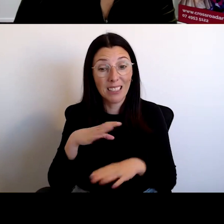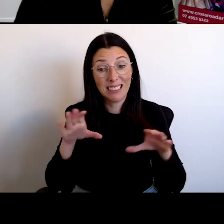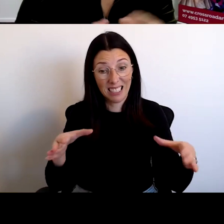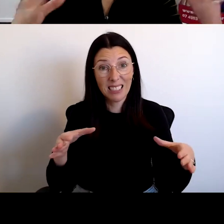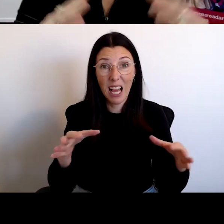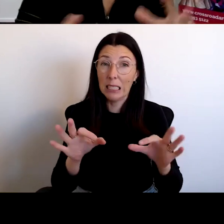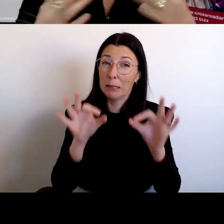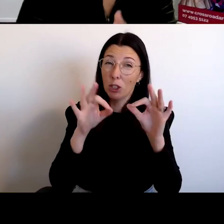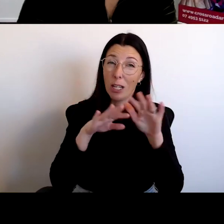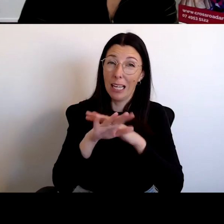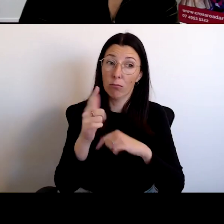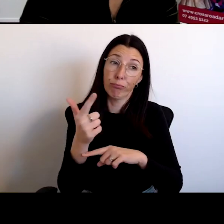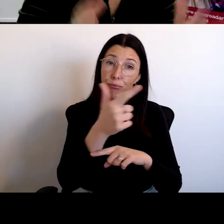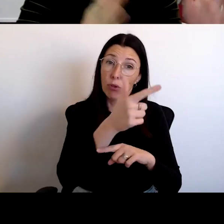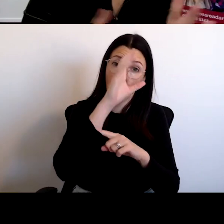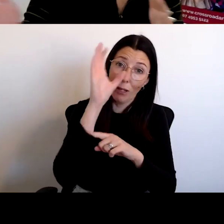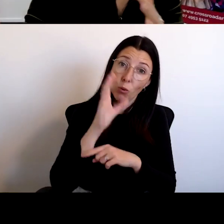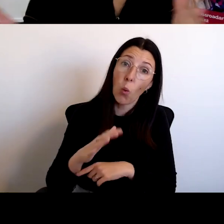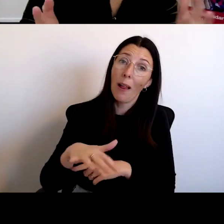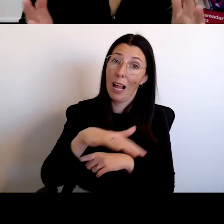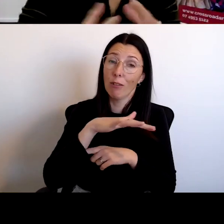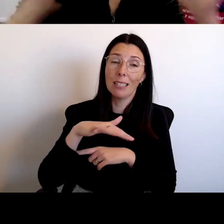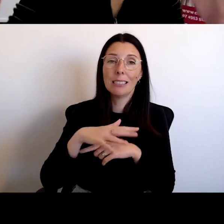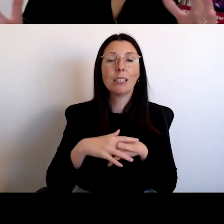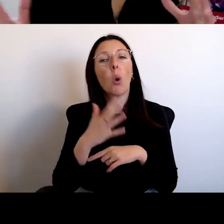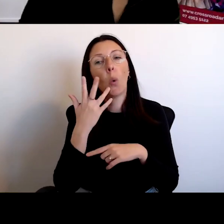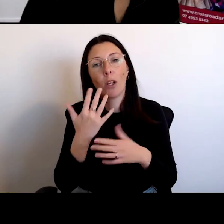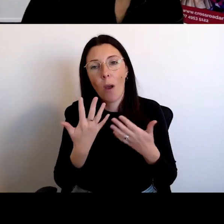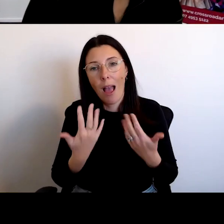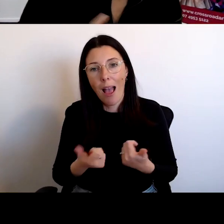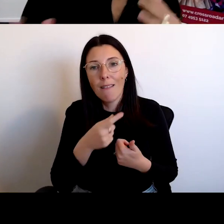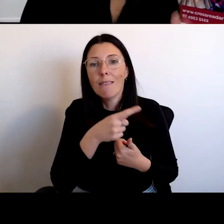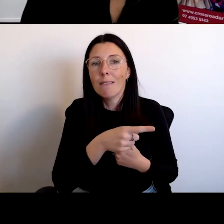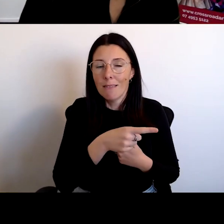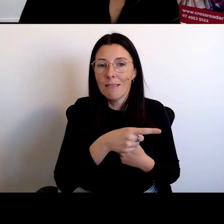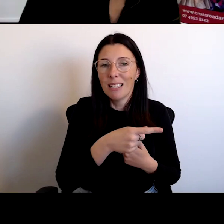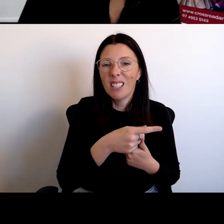So yeah, I think once you have that embedded ? we have a longer term strategy around what